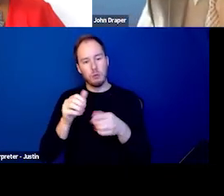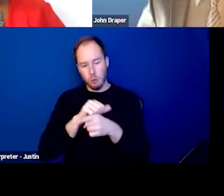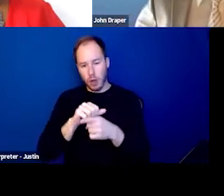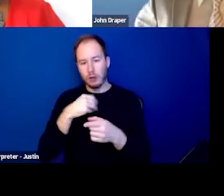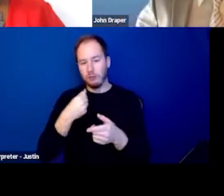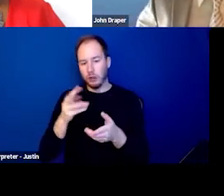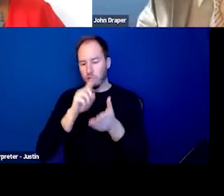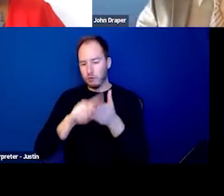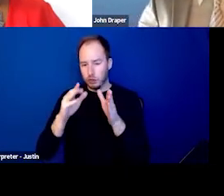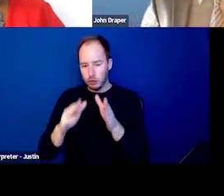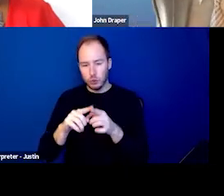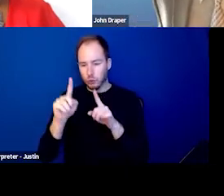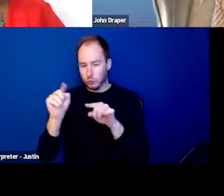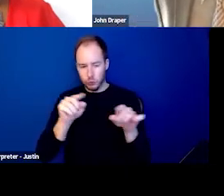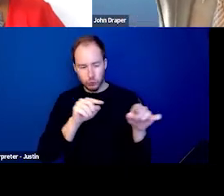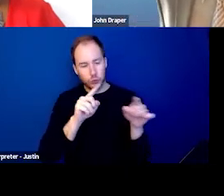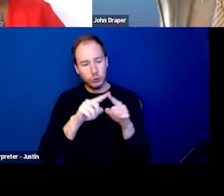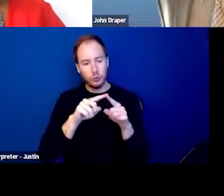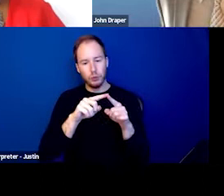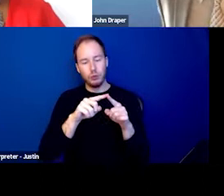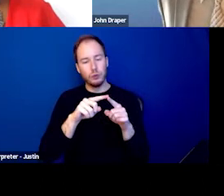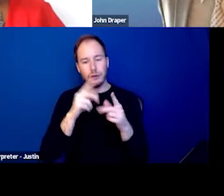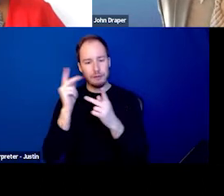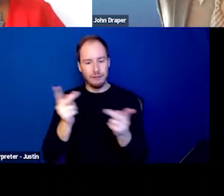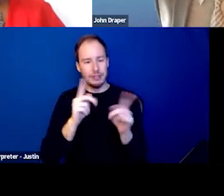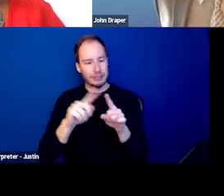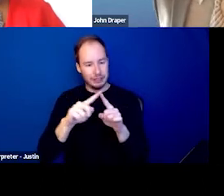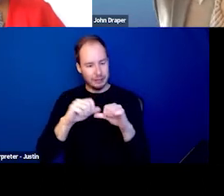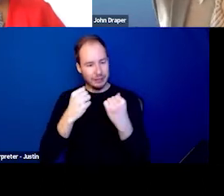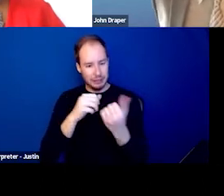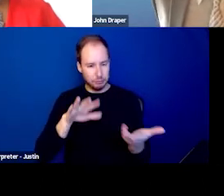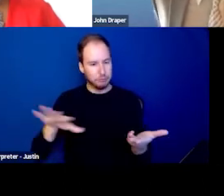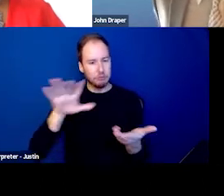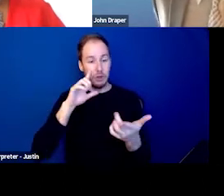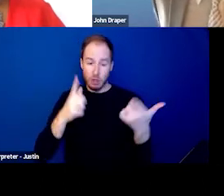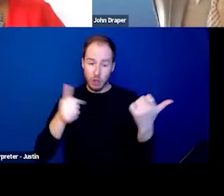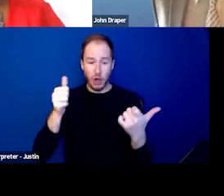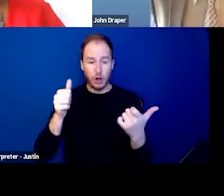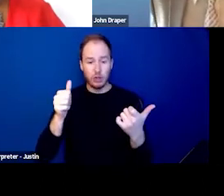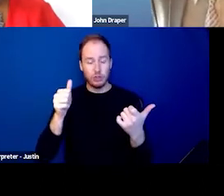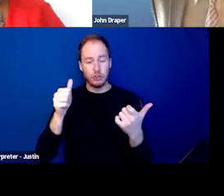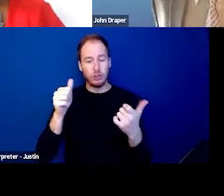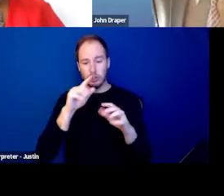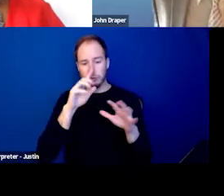to survey mobile crisis teams across the country. It's the largest survey that's ever been done of mobile crisis services.